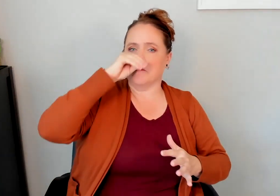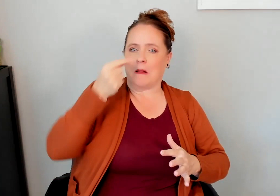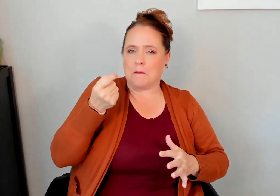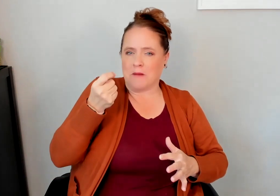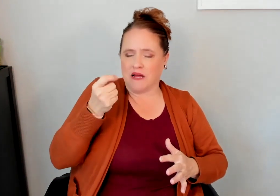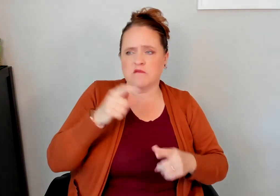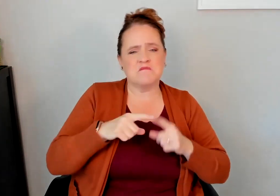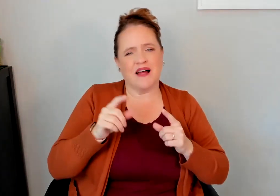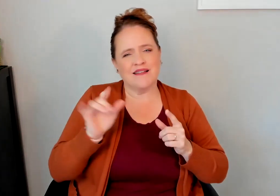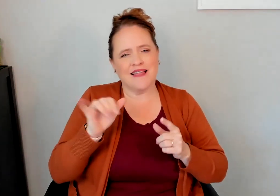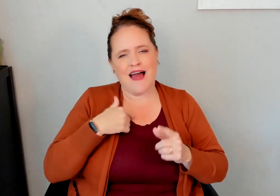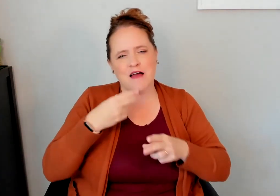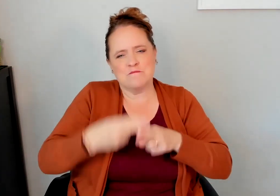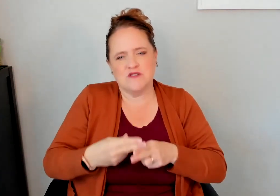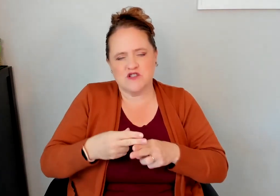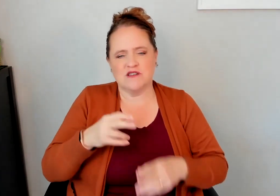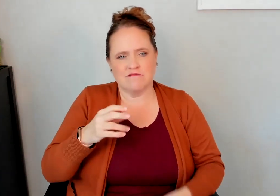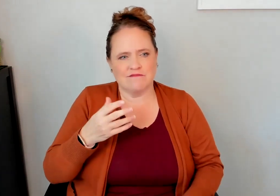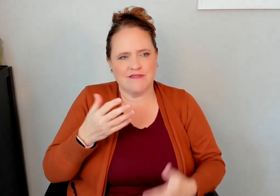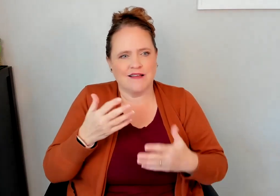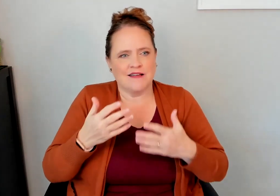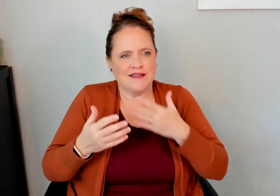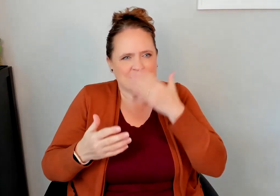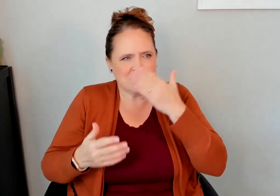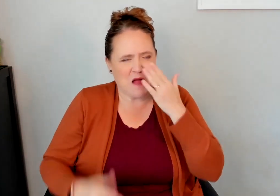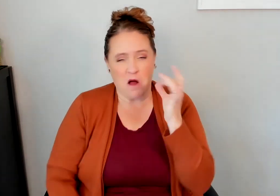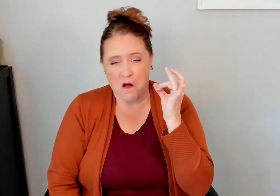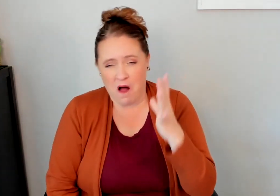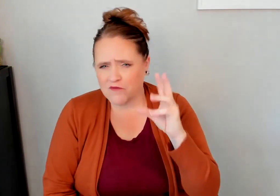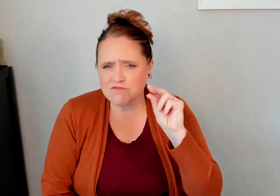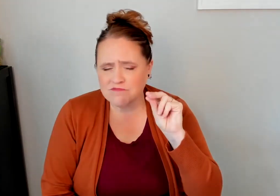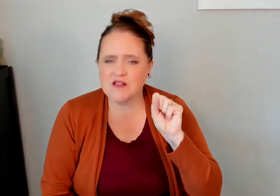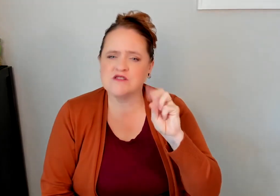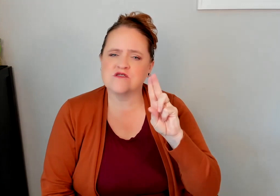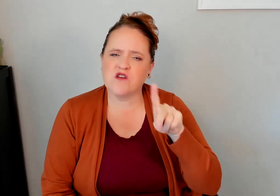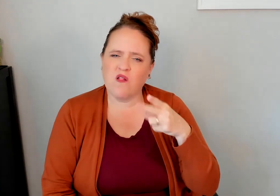a breeze might bring in some of that sulfury smell but again it wasn't awful awful at all